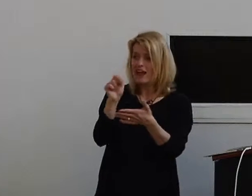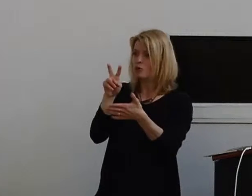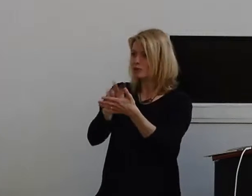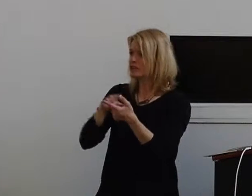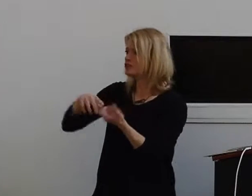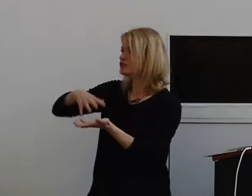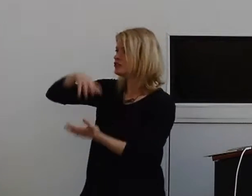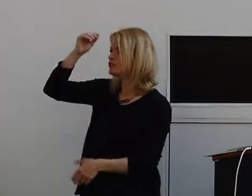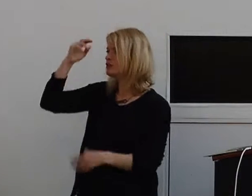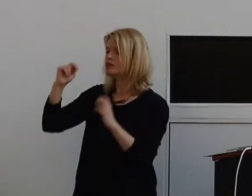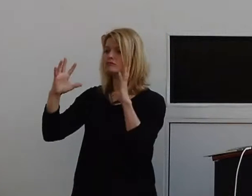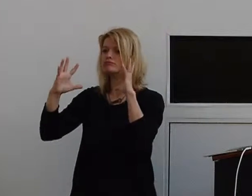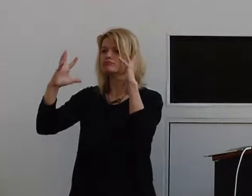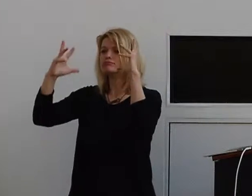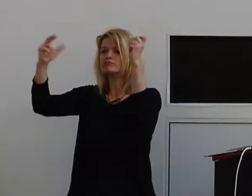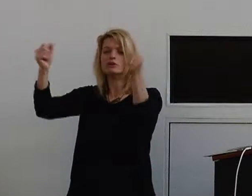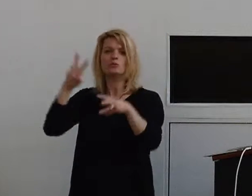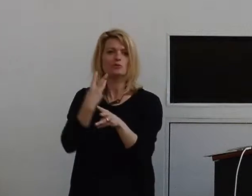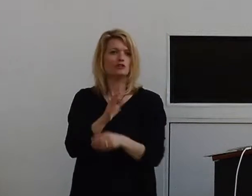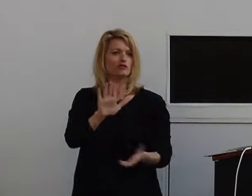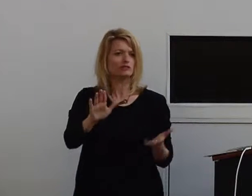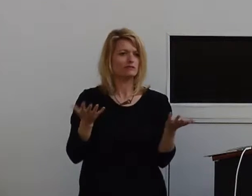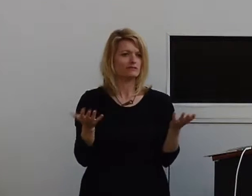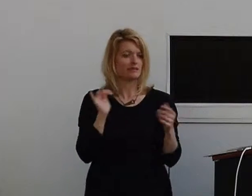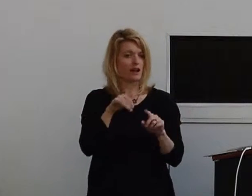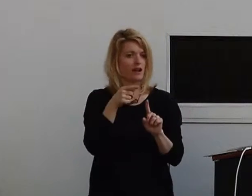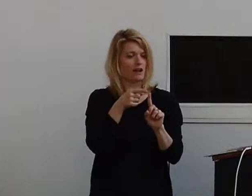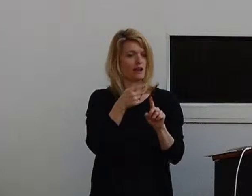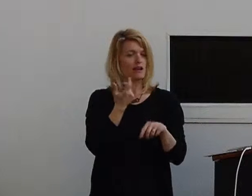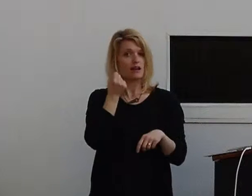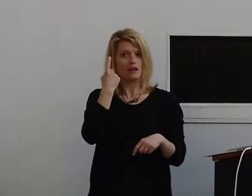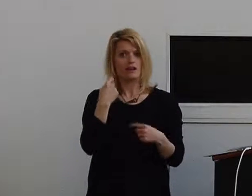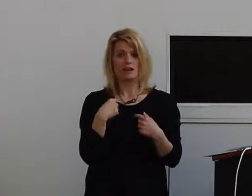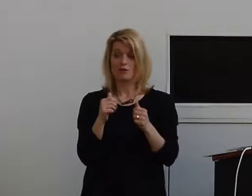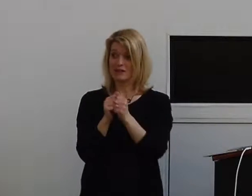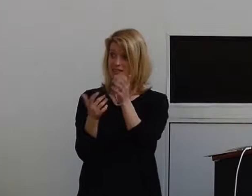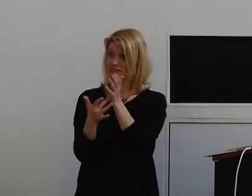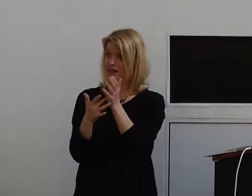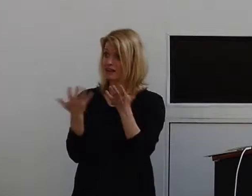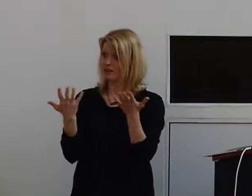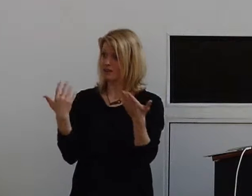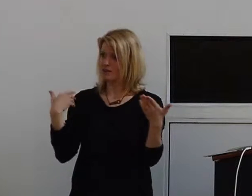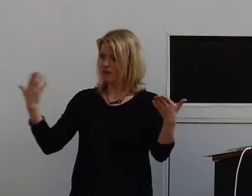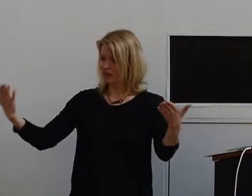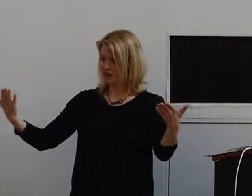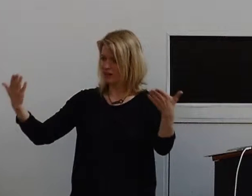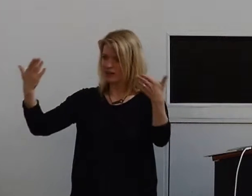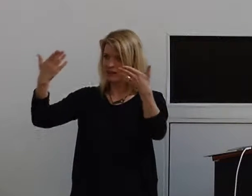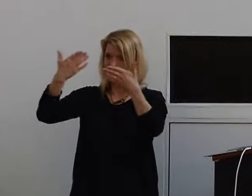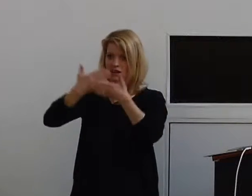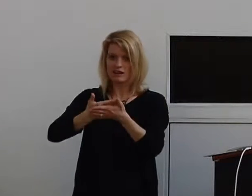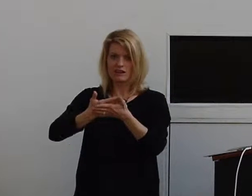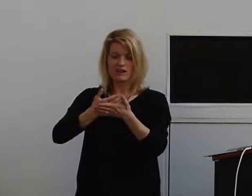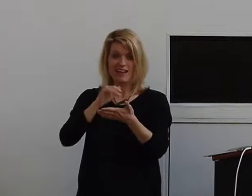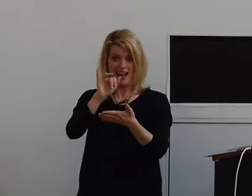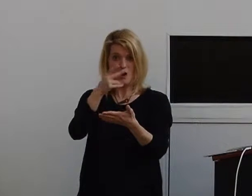and then reading to learn. Once they read to learn, the world is theirs. Now, with current technology, iPads,